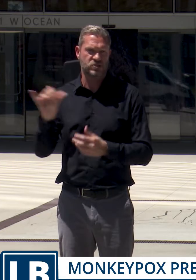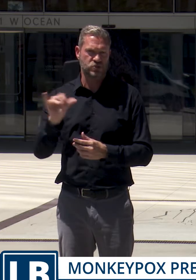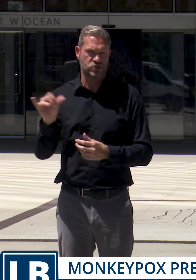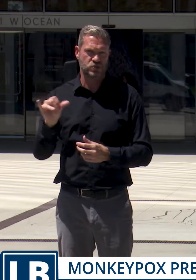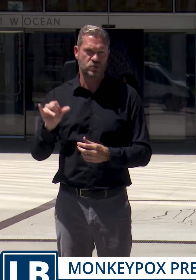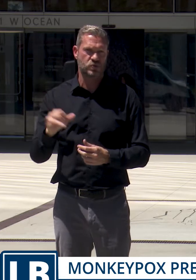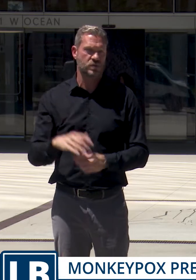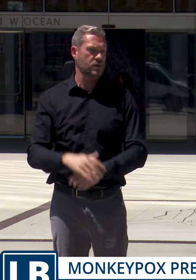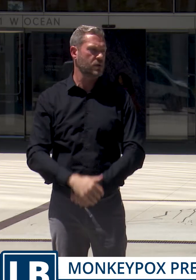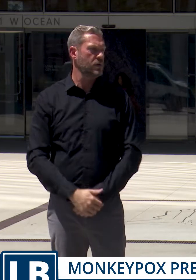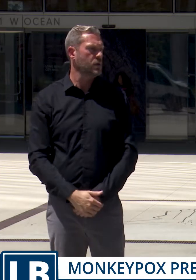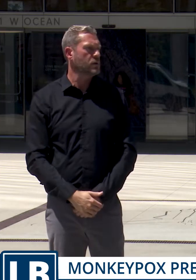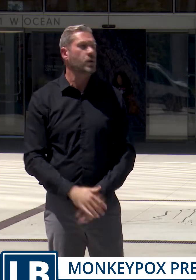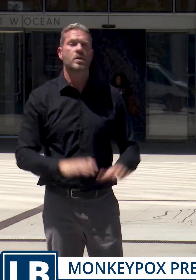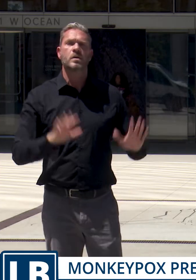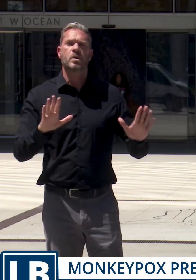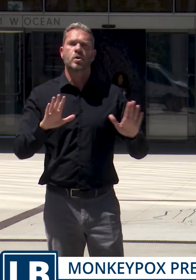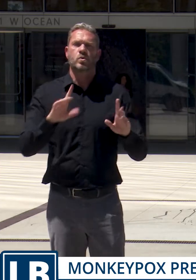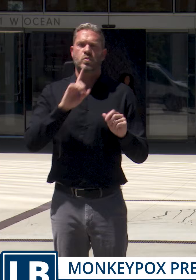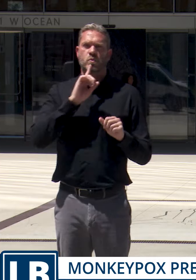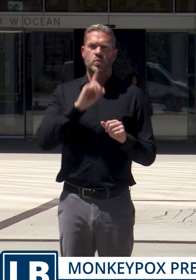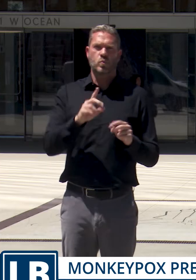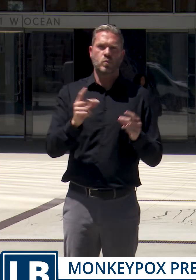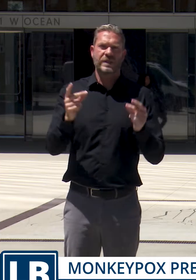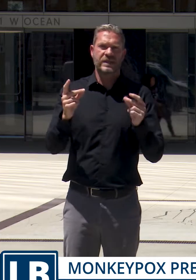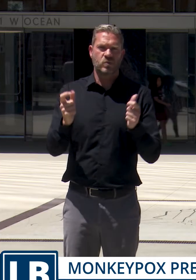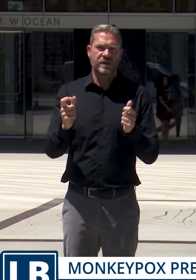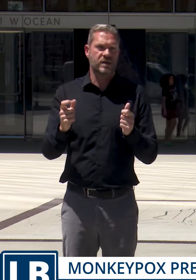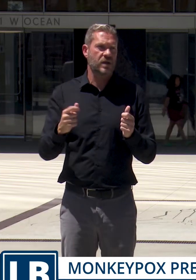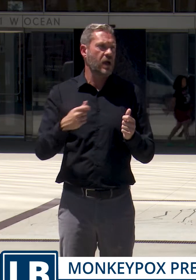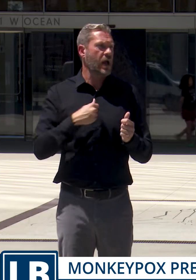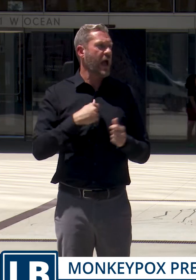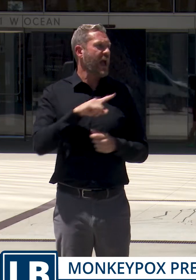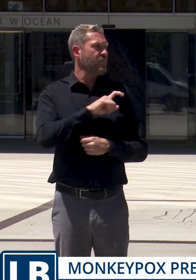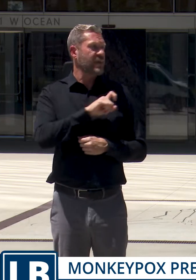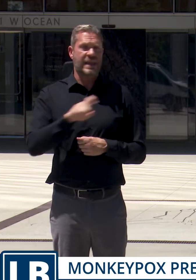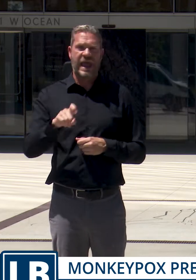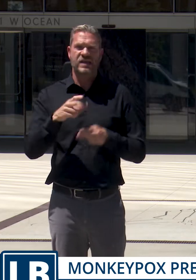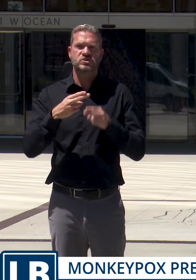okay so we're gonna just a little change so i'm gonna have been asked to do a short statement